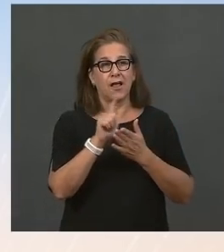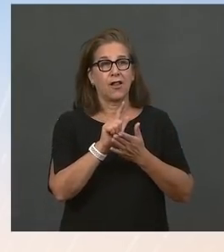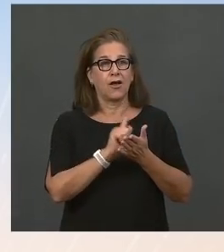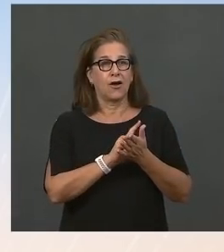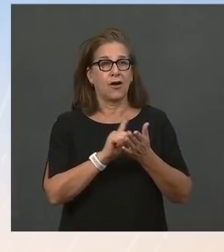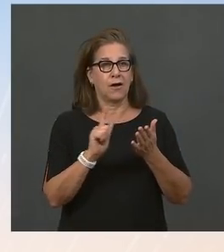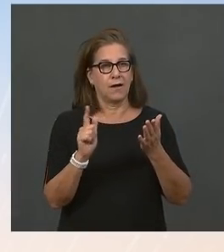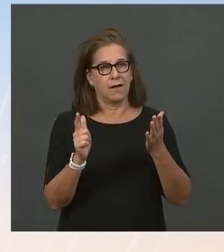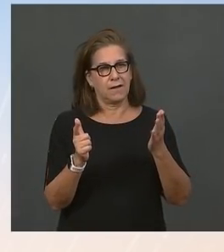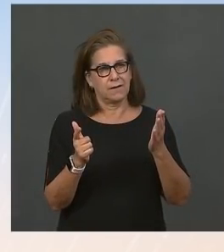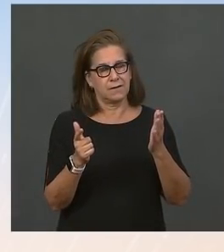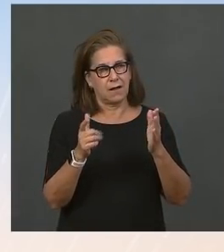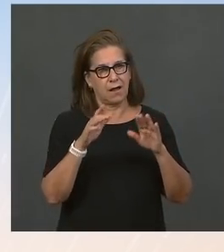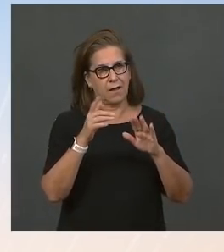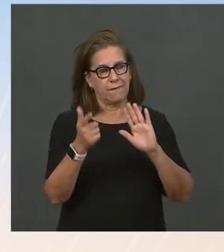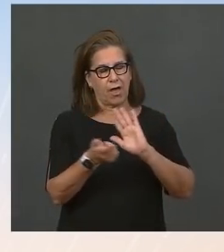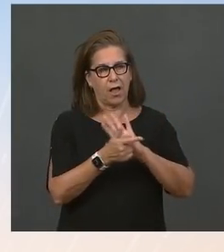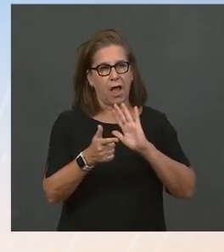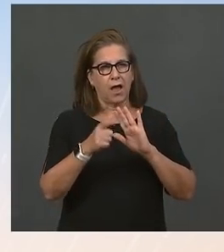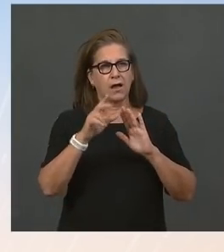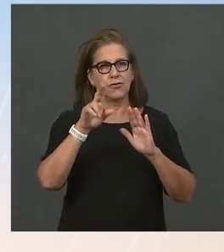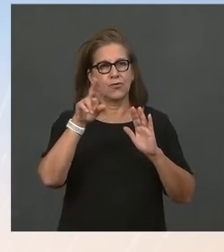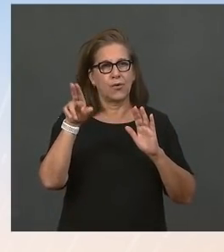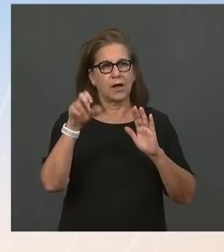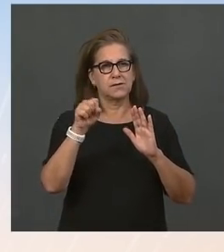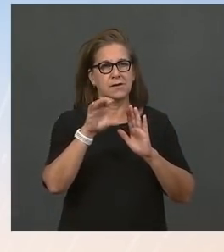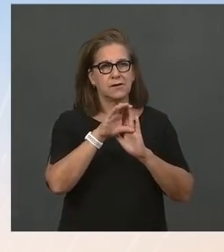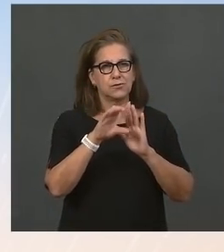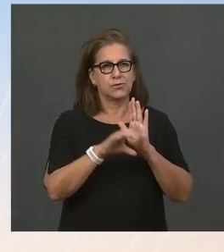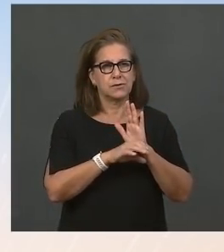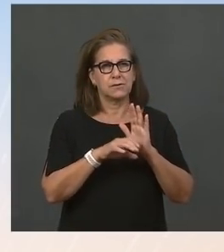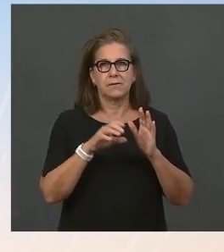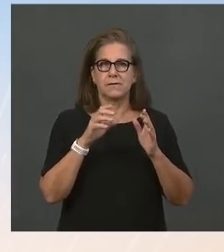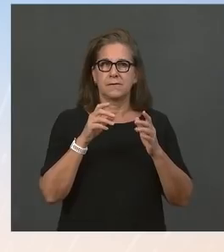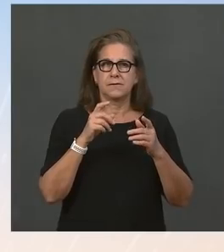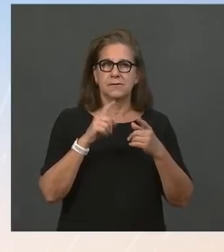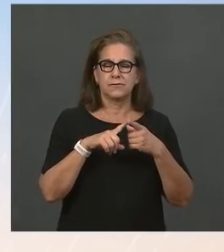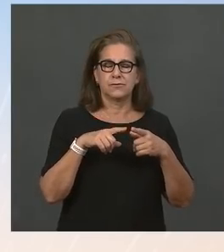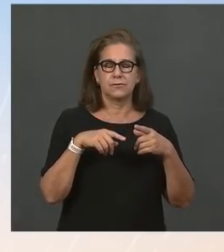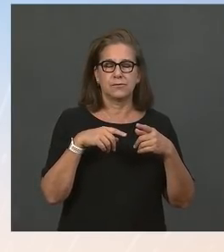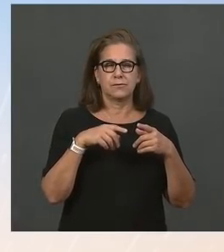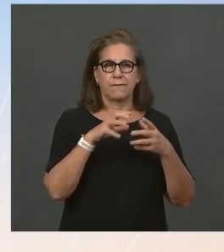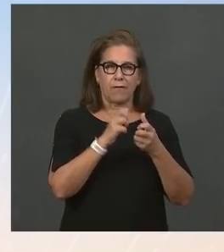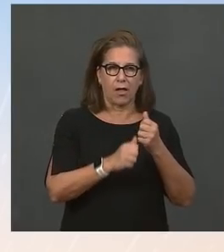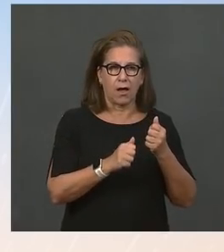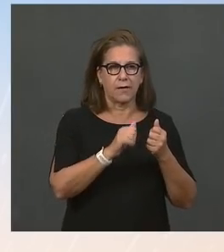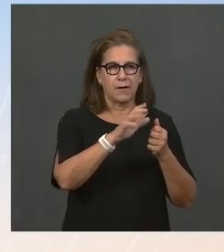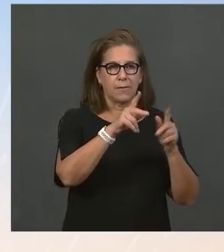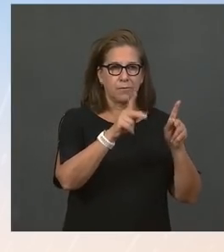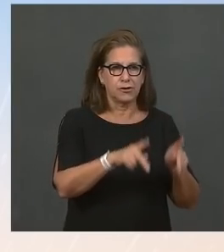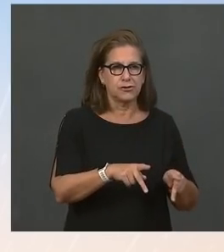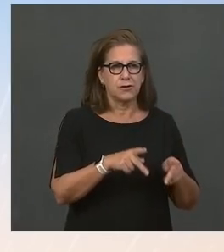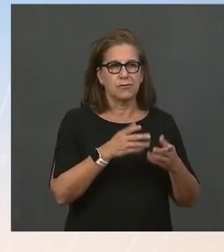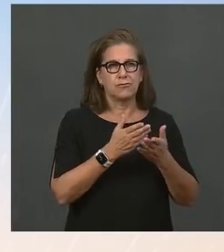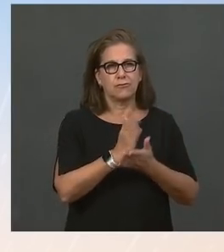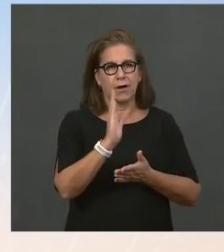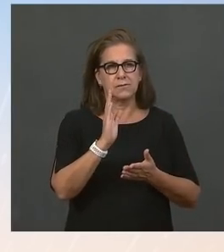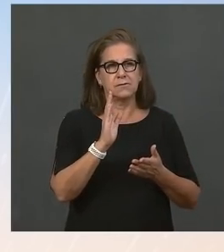and legal abortion established under Roe v. Wade, but it creates a scheme to allow private citizens to interfere with that right and to evade judicial review.